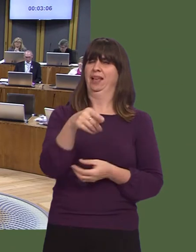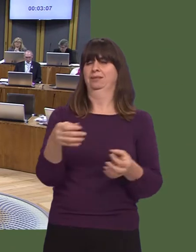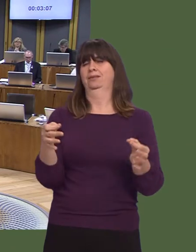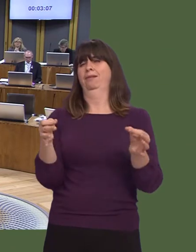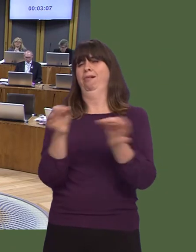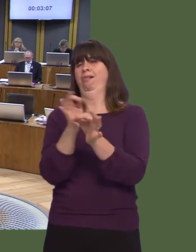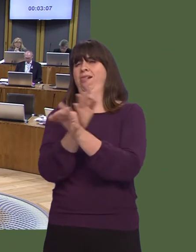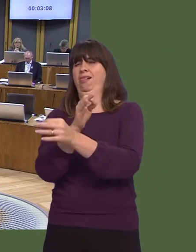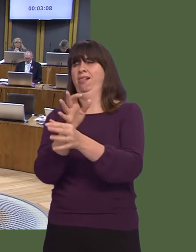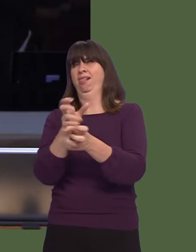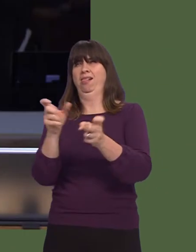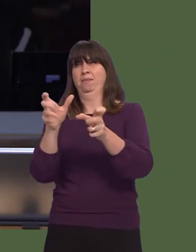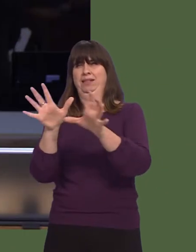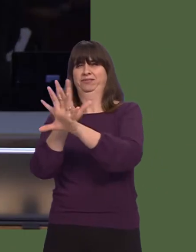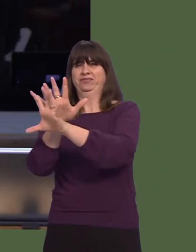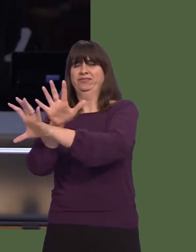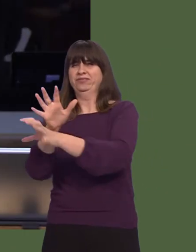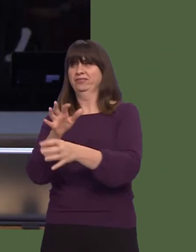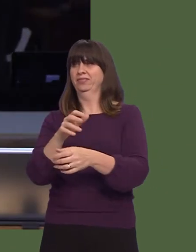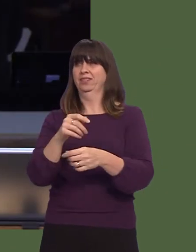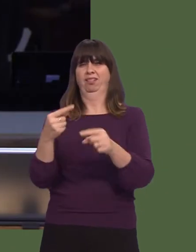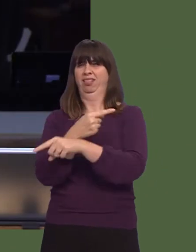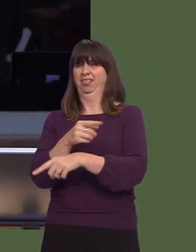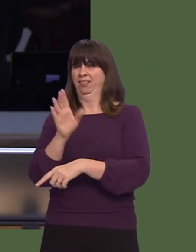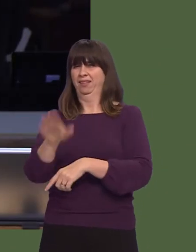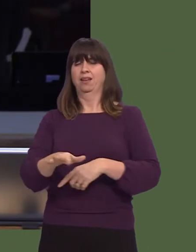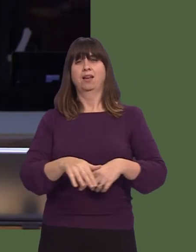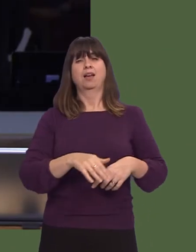to this as well that's worth consideration, because he will have seen that Monsieur Barnier,